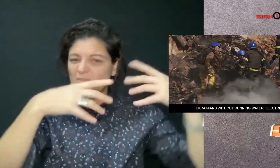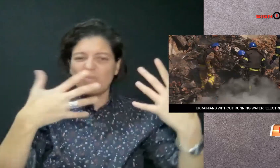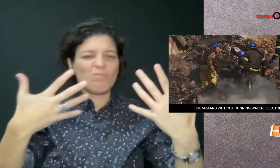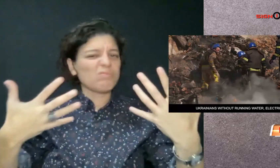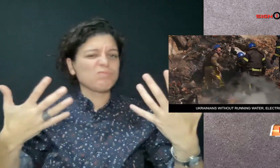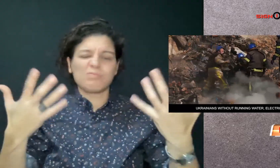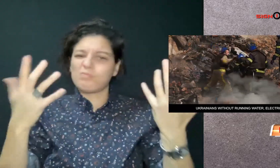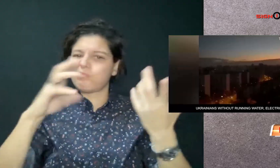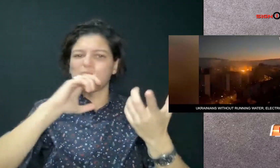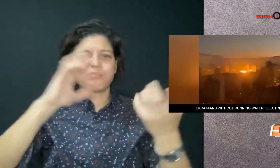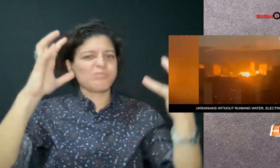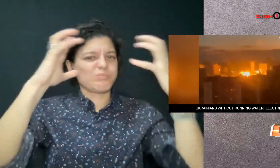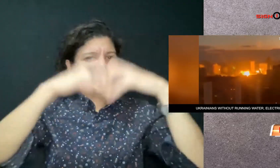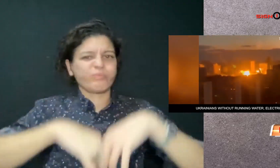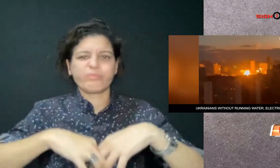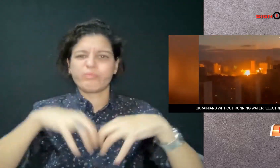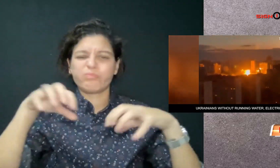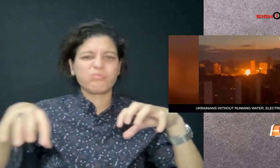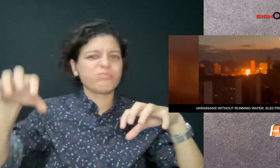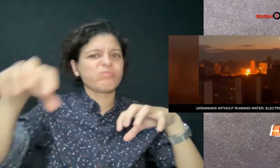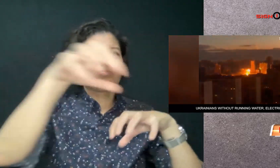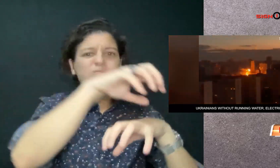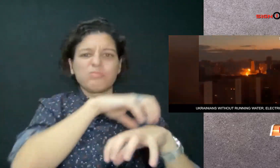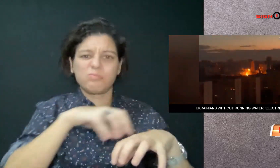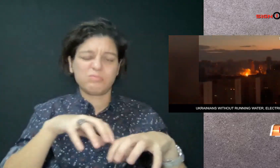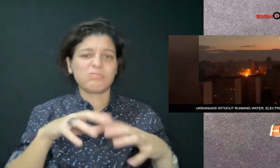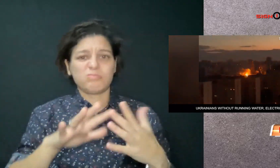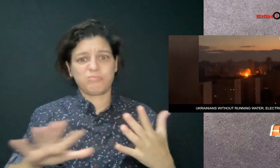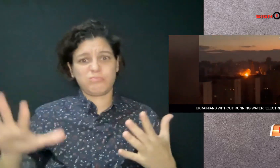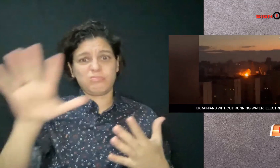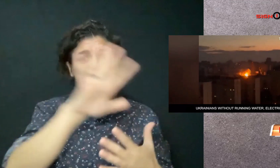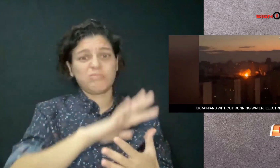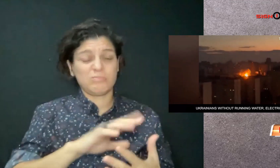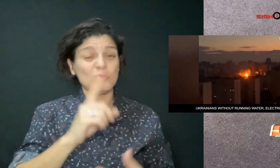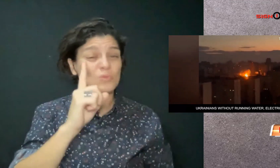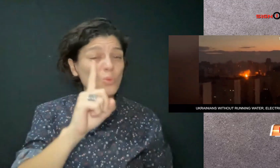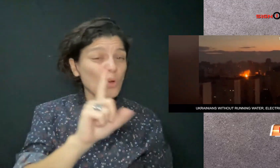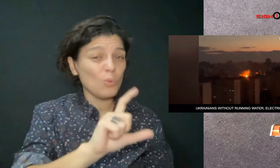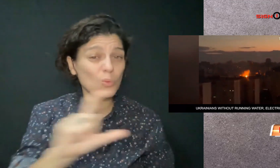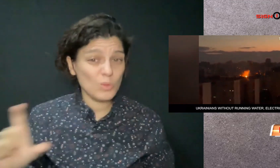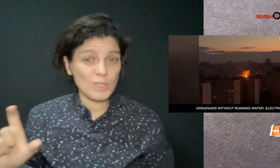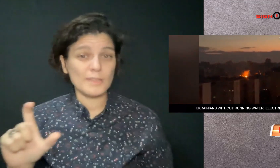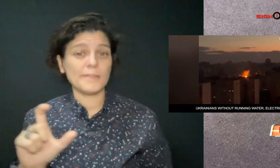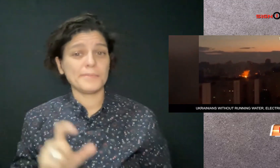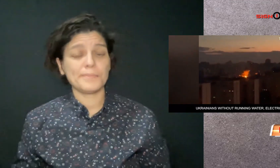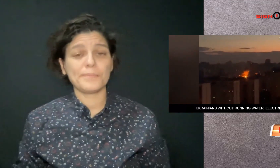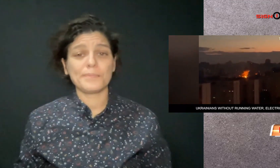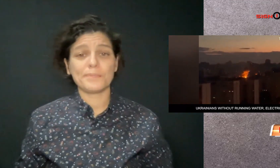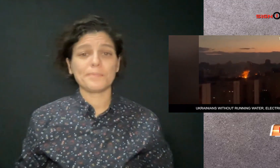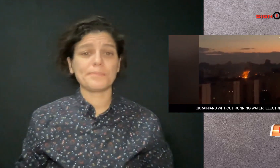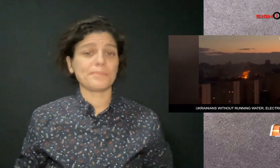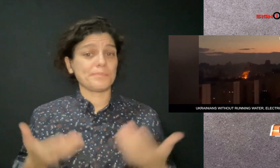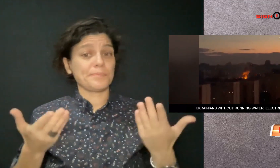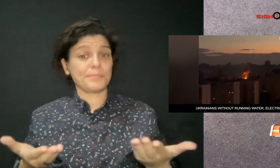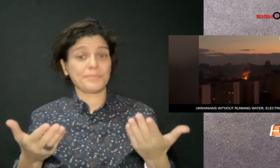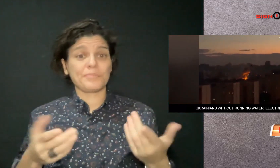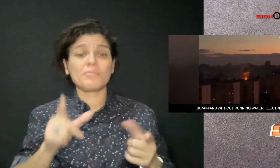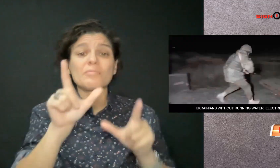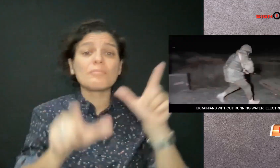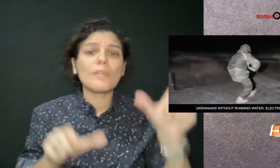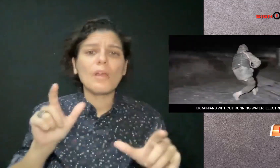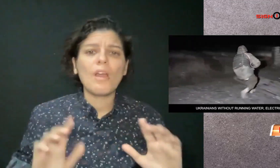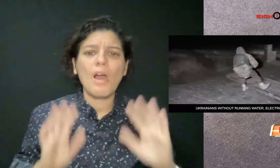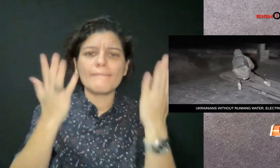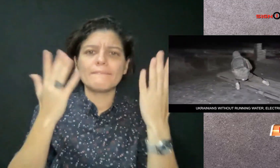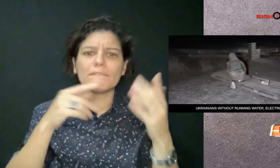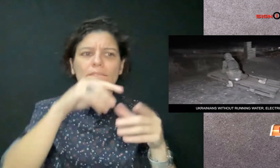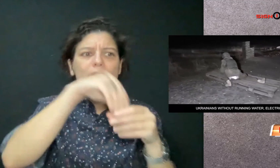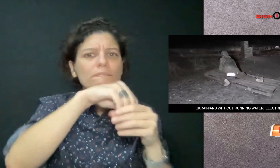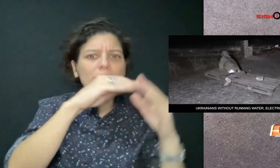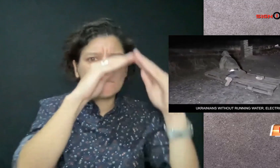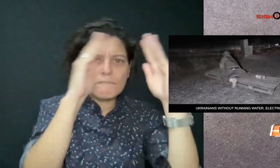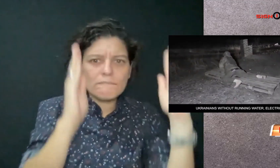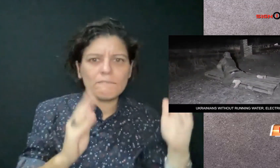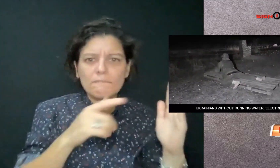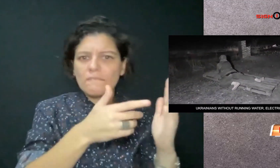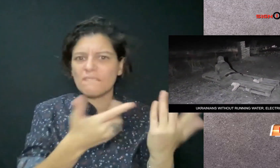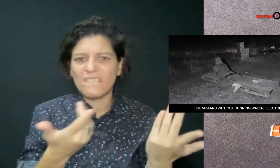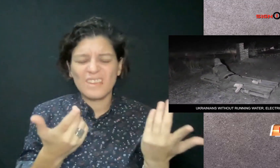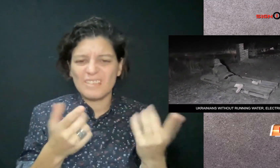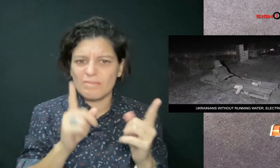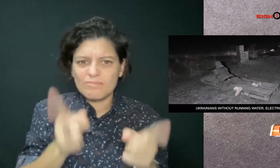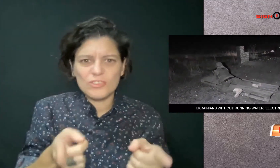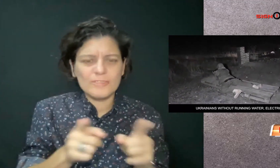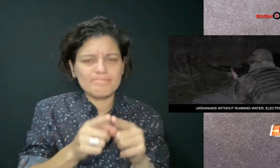destroyed in just over a week and now residents have restricted use of electricity and water